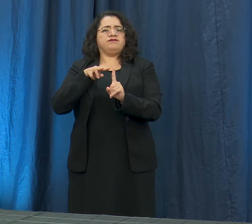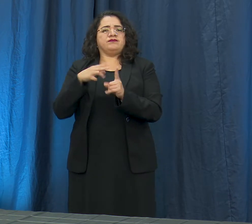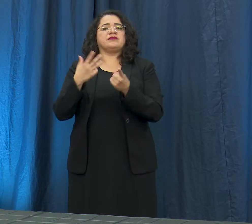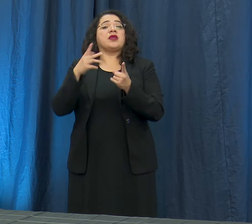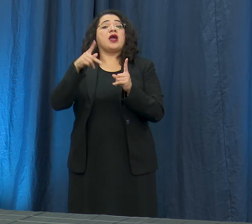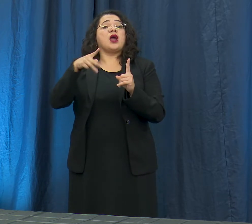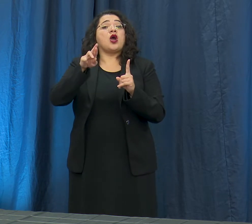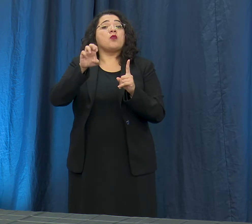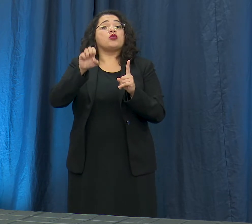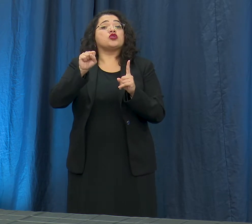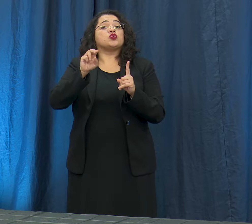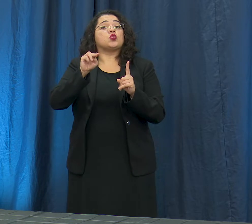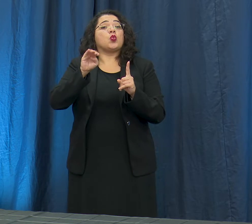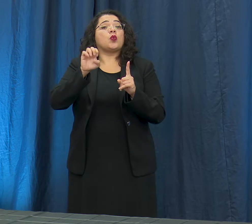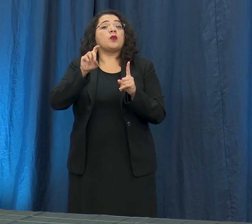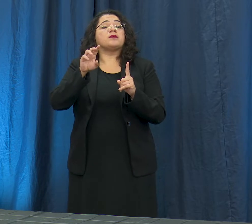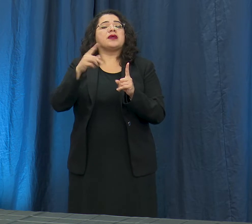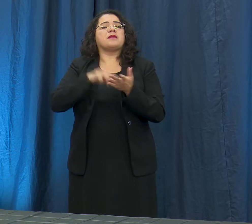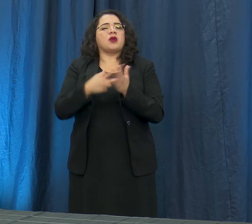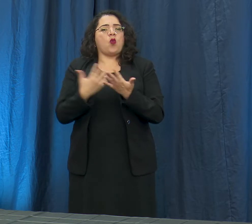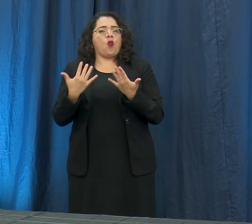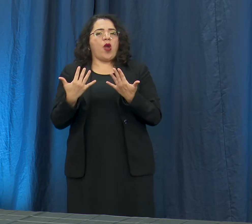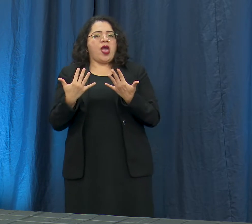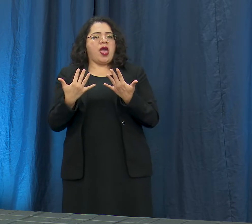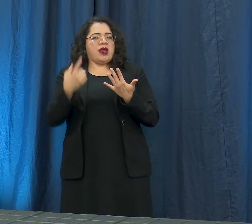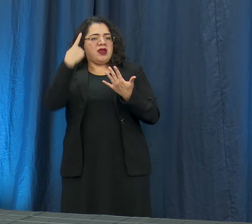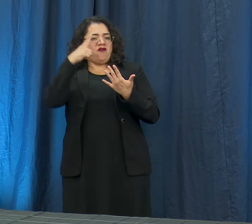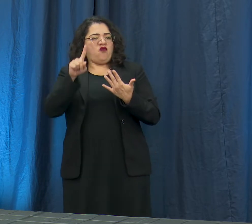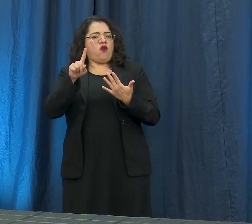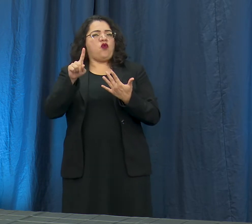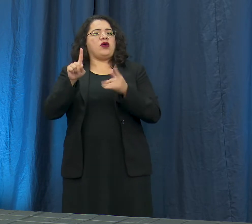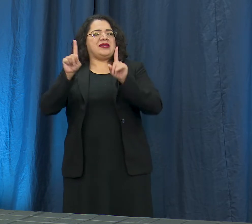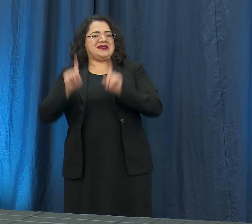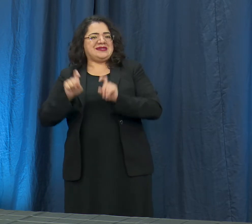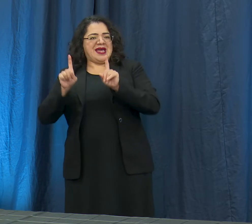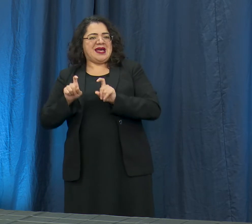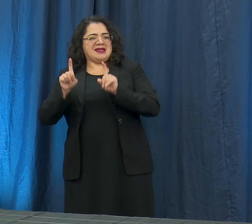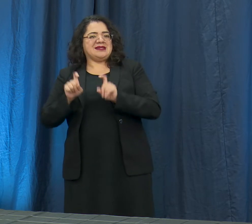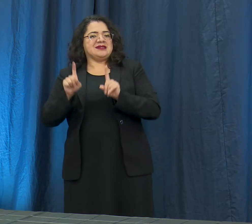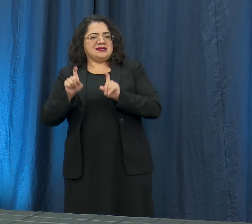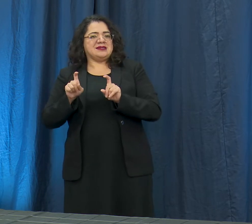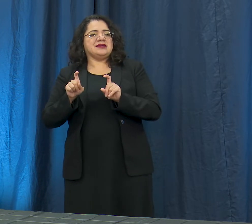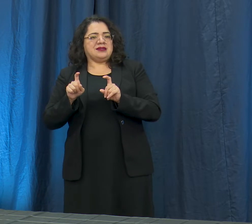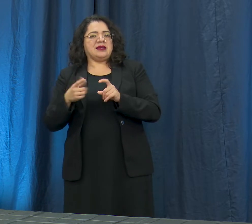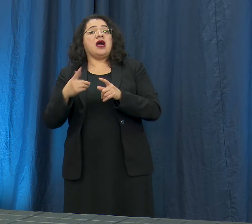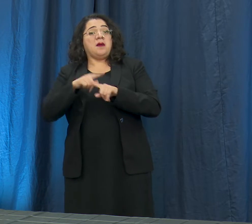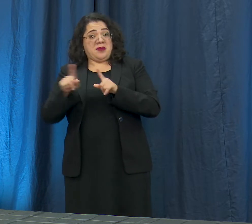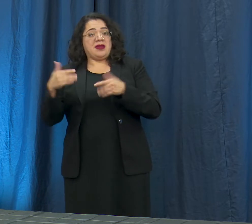test but they have symptoms, it requires them to self isolate for at least 10